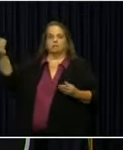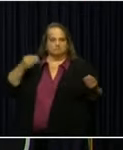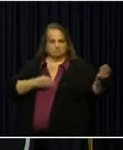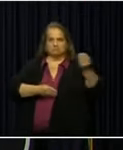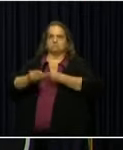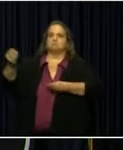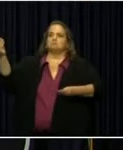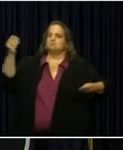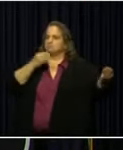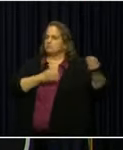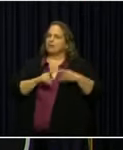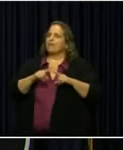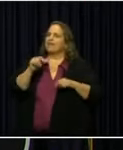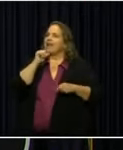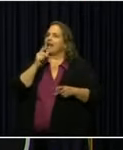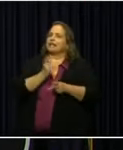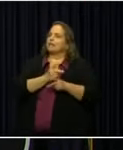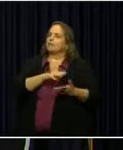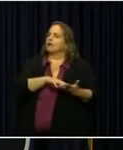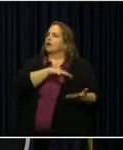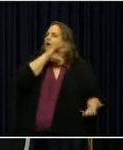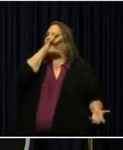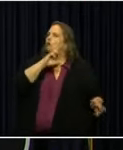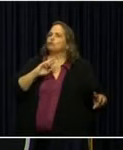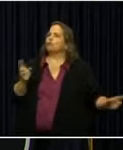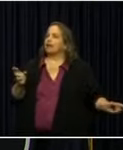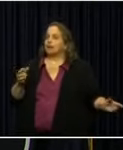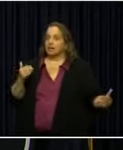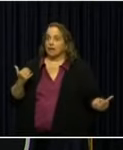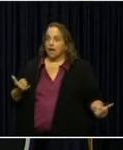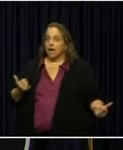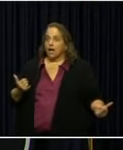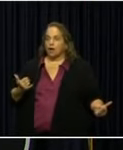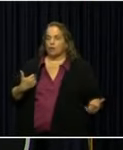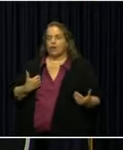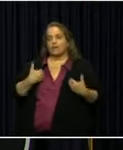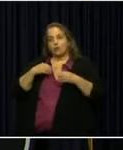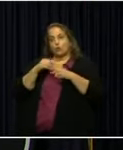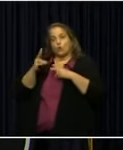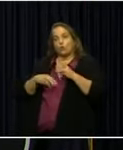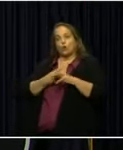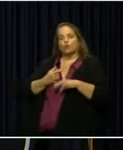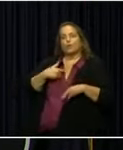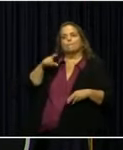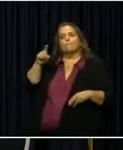BEAUTY RES DIR WITH SHOWING A LOT OF PROGRESS.